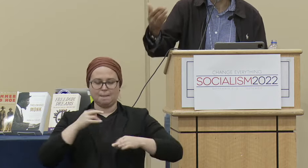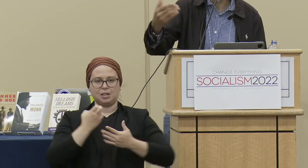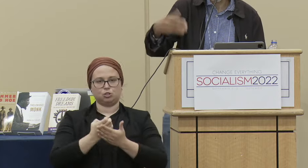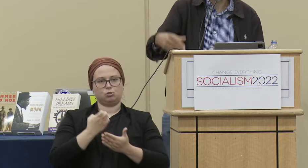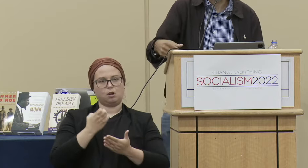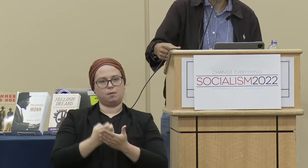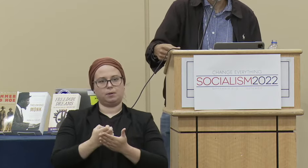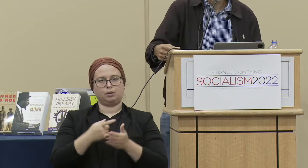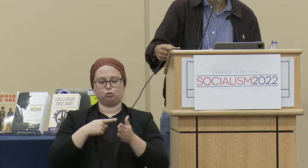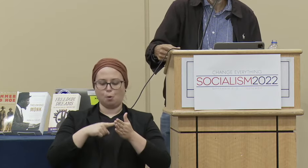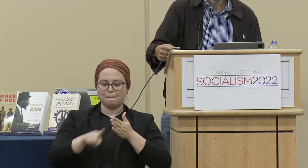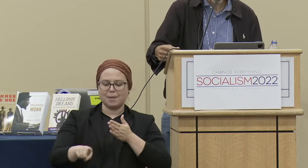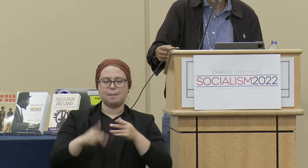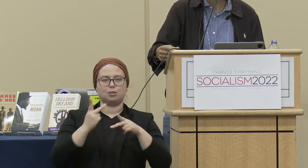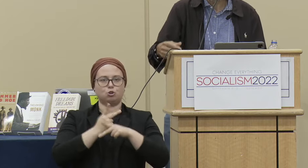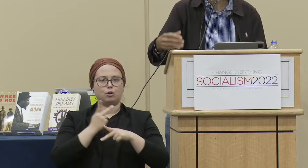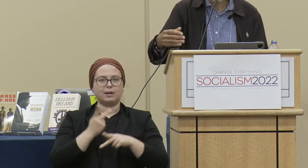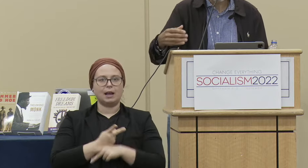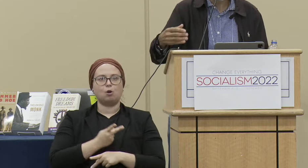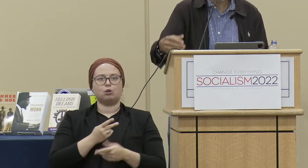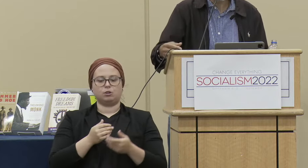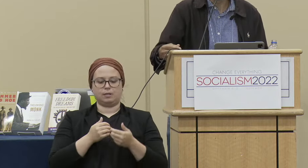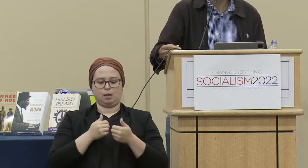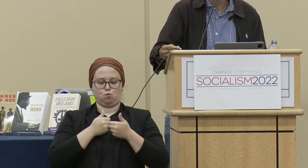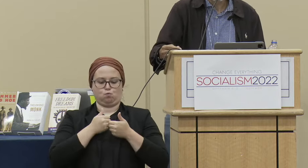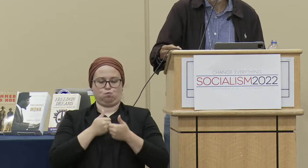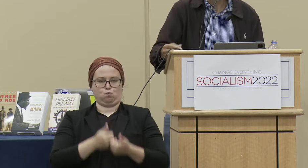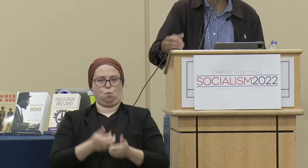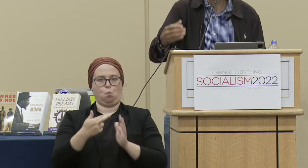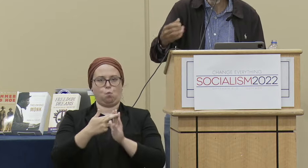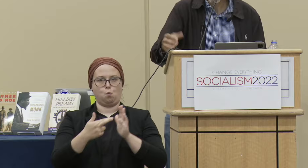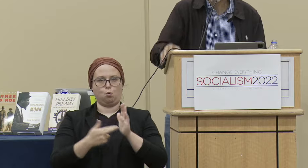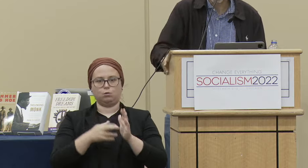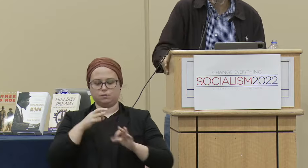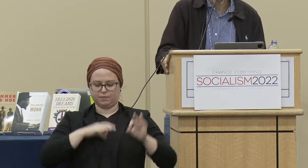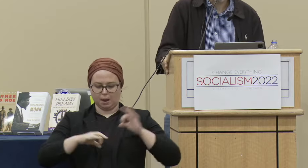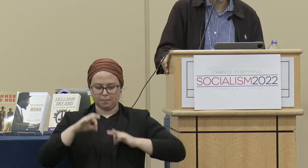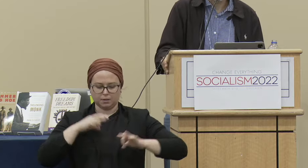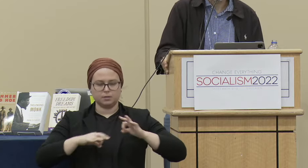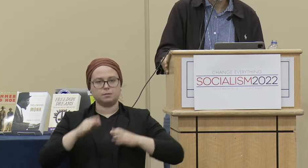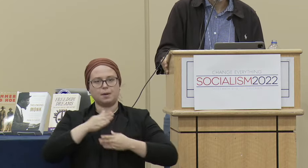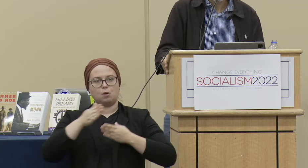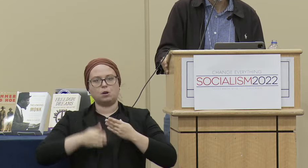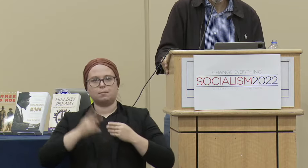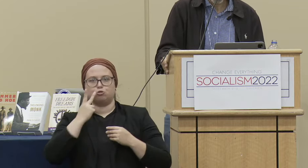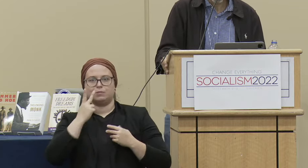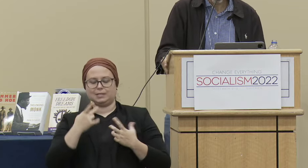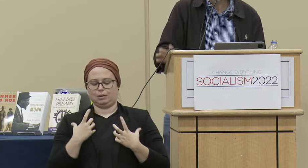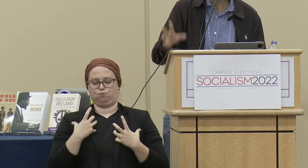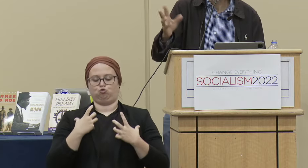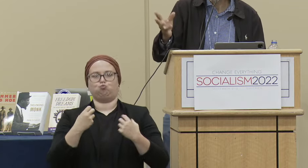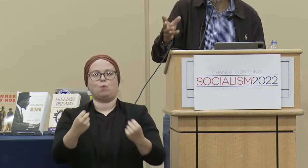capitalist political economy. So, payments are calculated according to capitalist principles . Outcomes are even